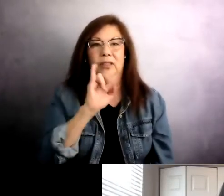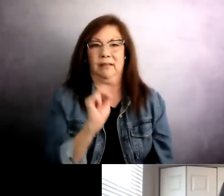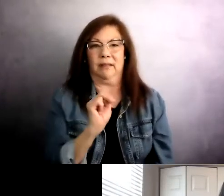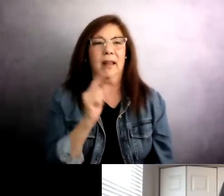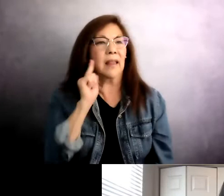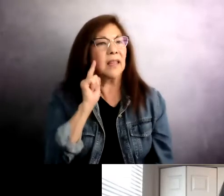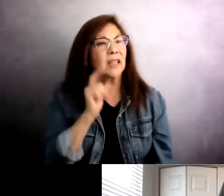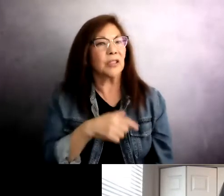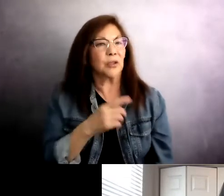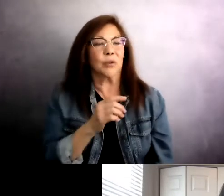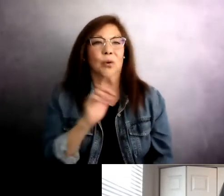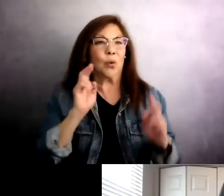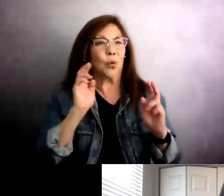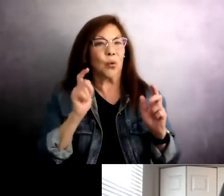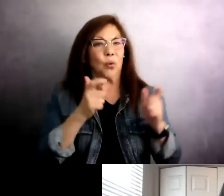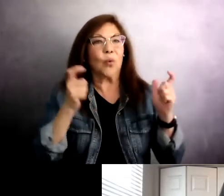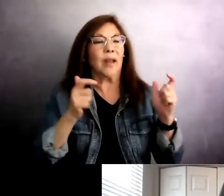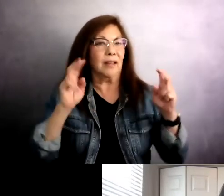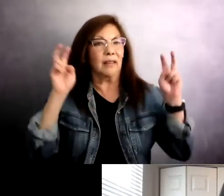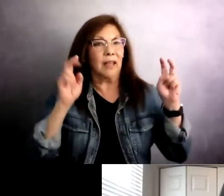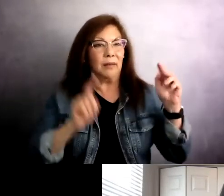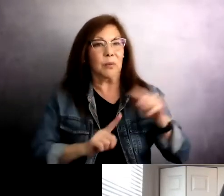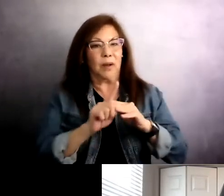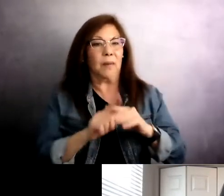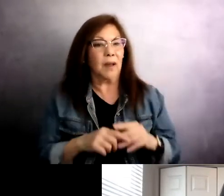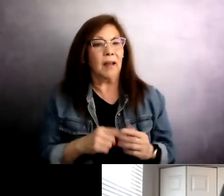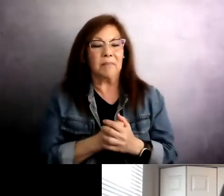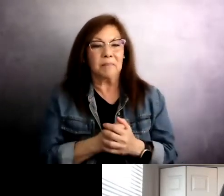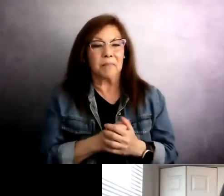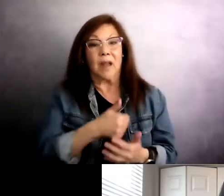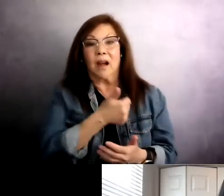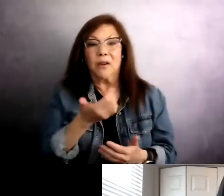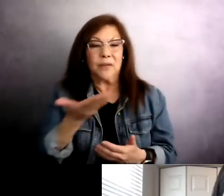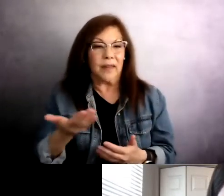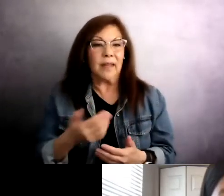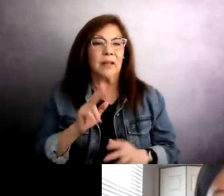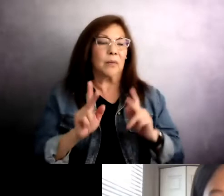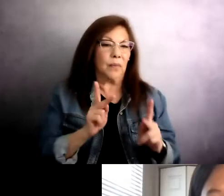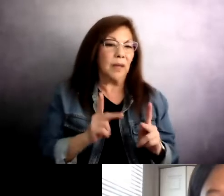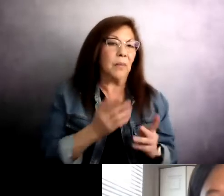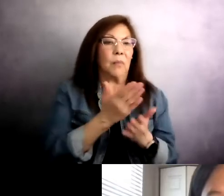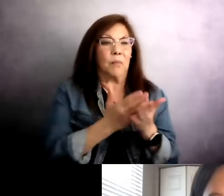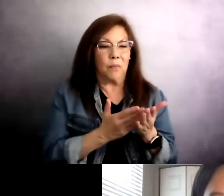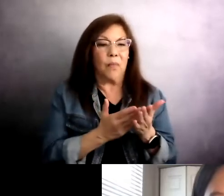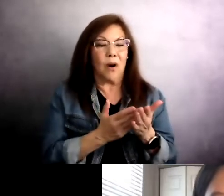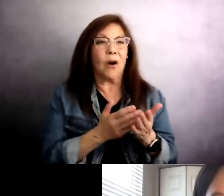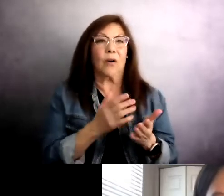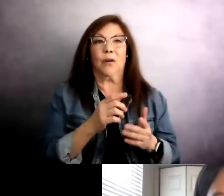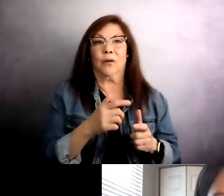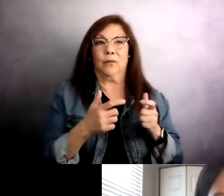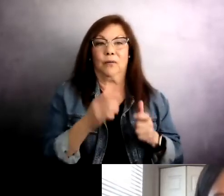to bring up! Because some other things, part of the joy of the great Gatsby is the escape